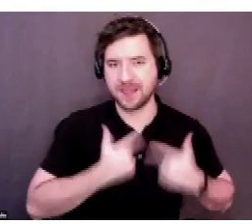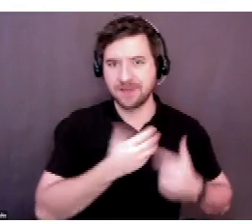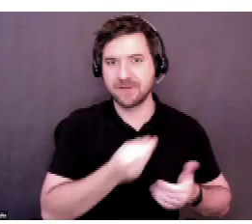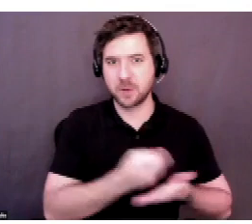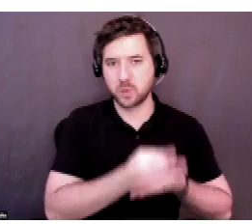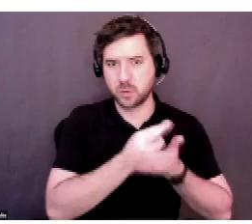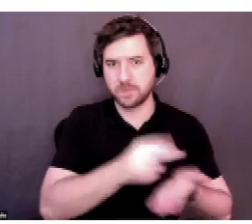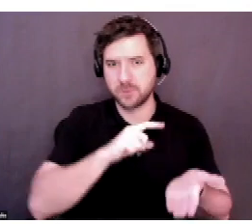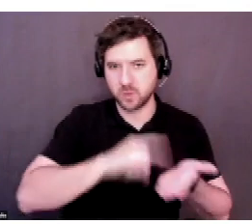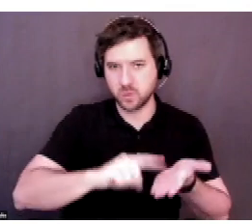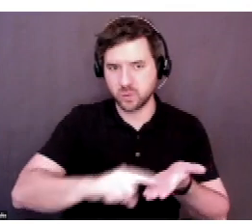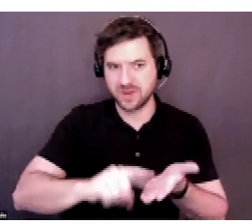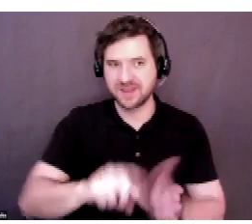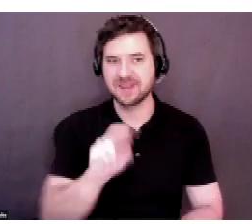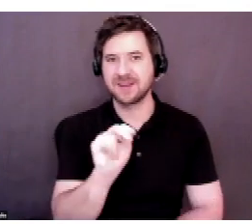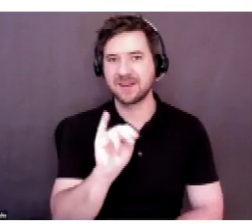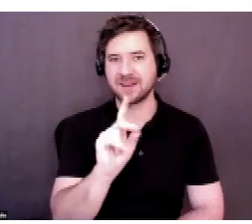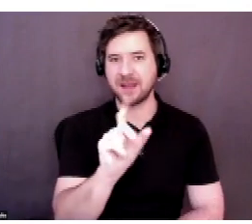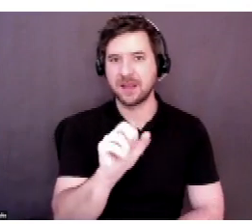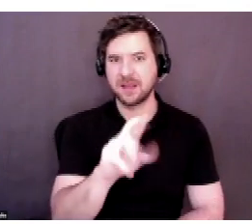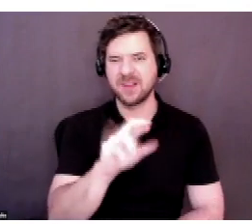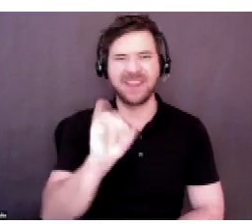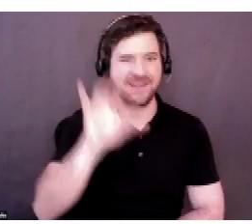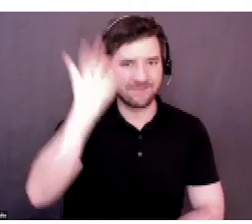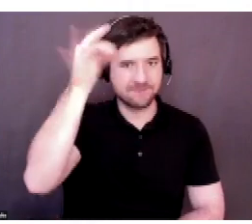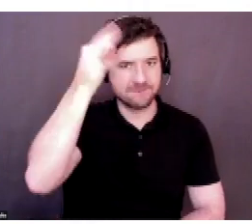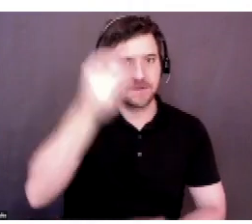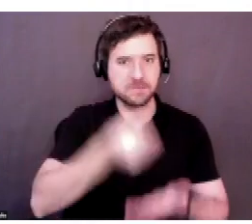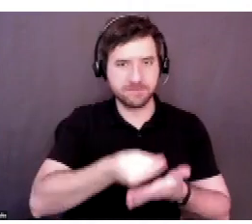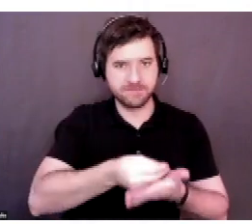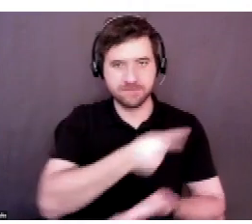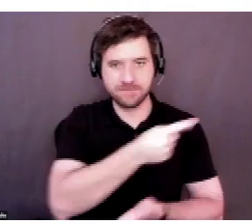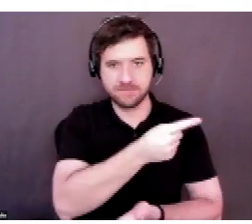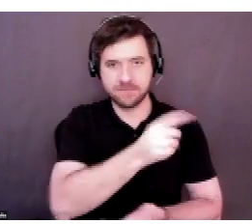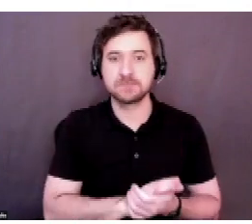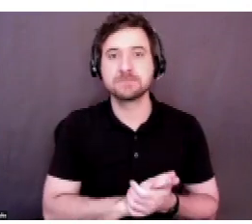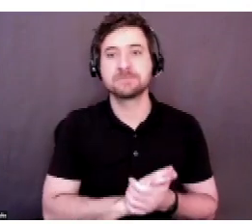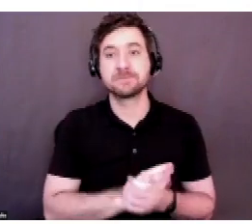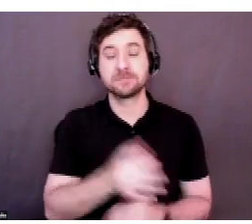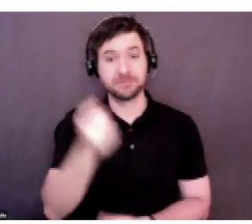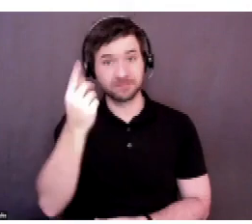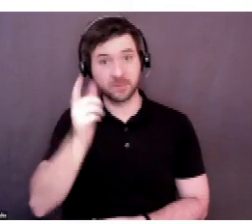which is a federal funder The views that we express today in